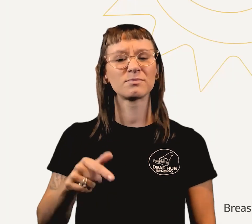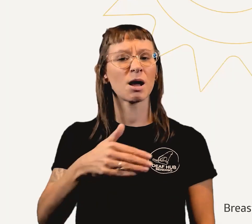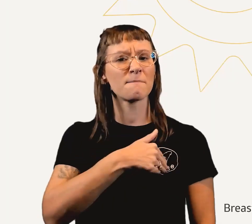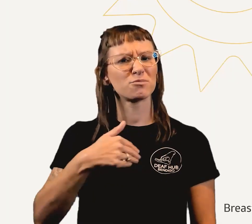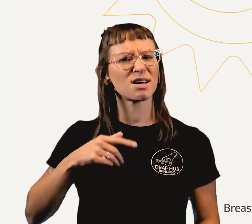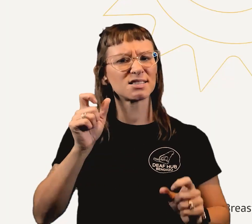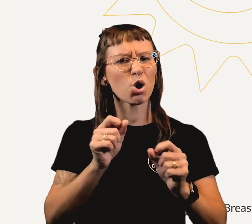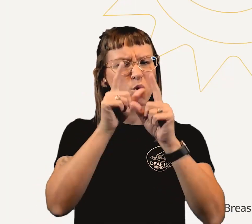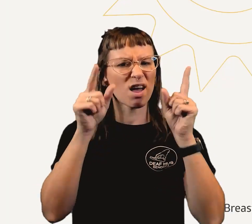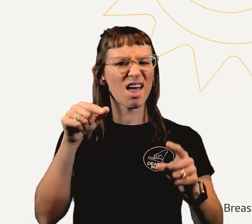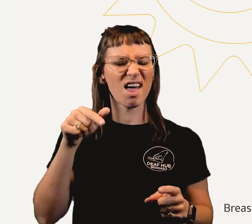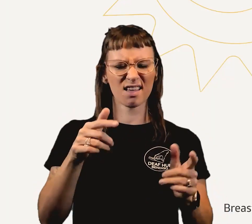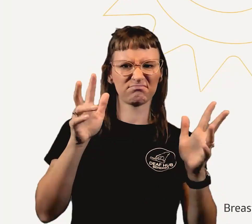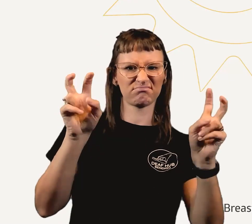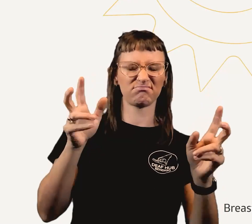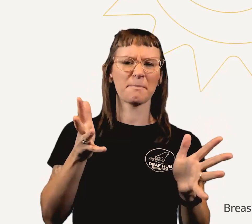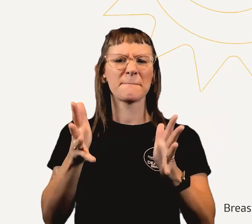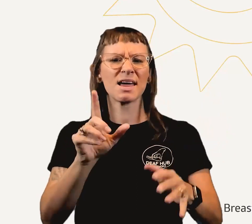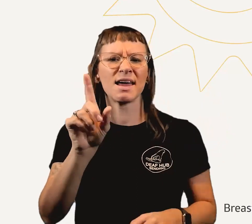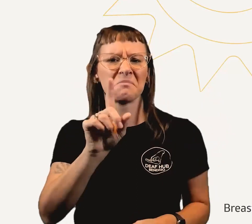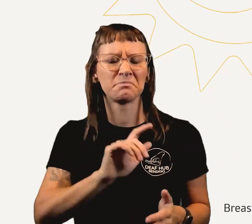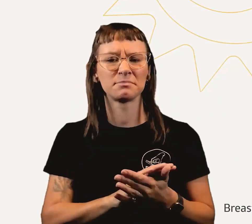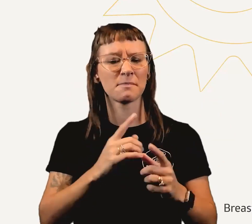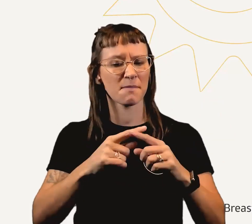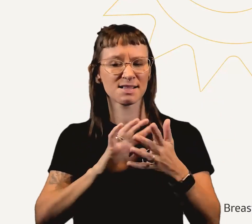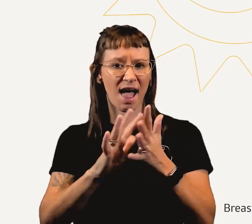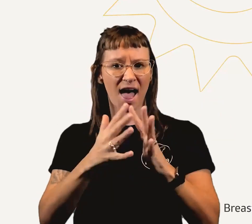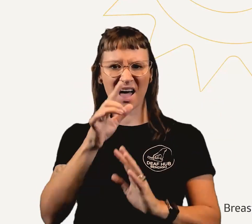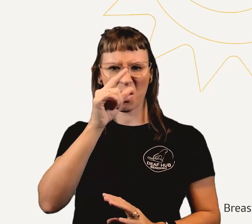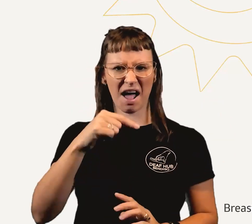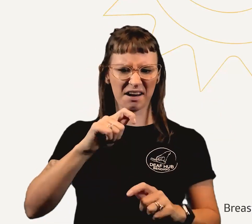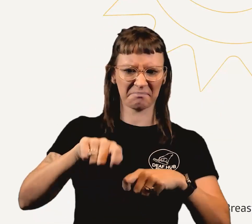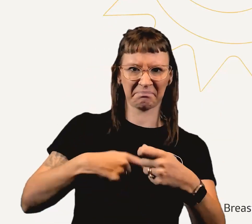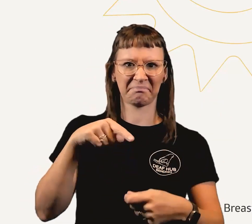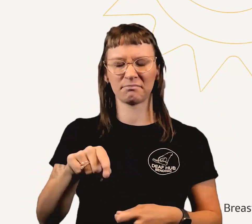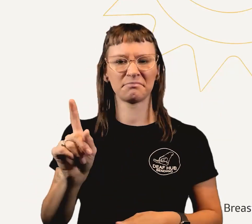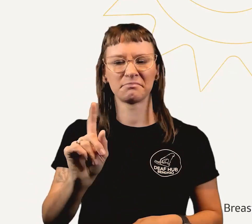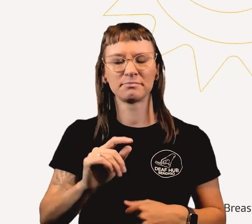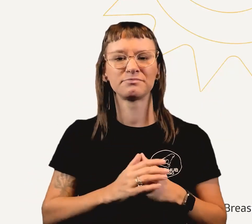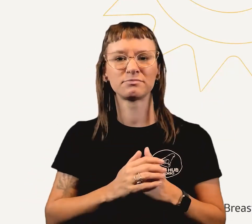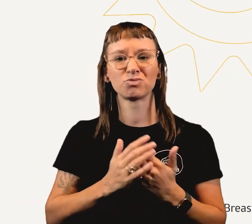Being breast aware: Becoming "breast aware" means becoming familiar with the normal look and feel of your own breasts.